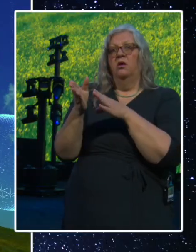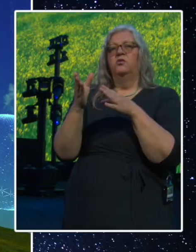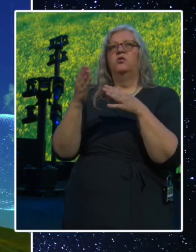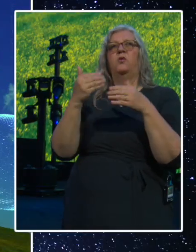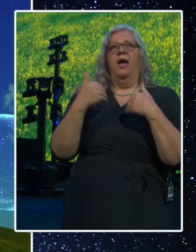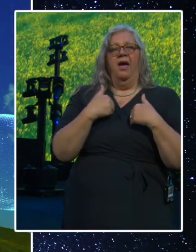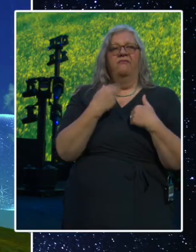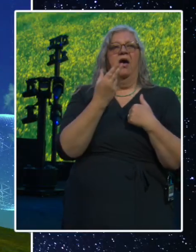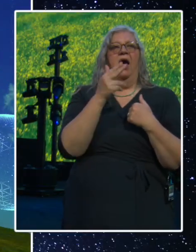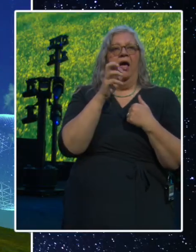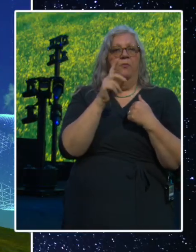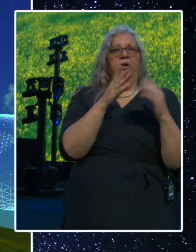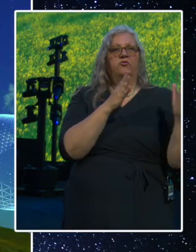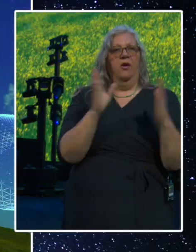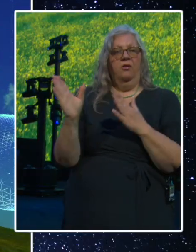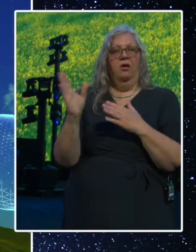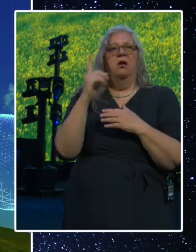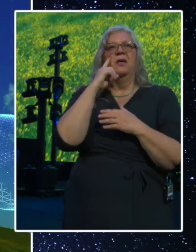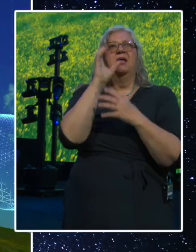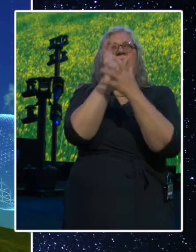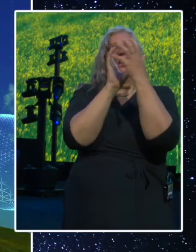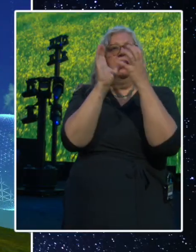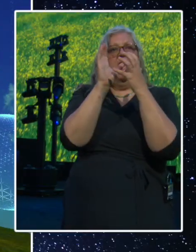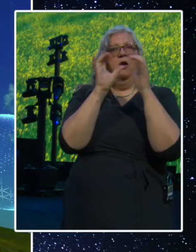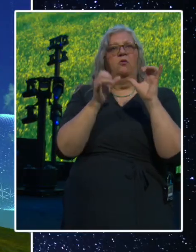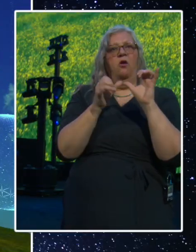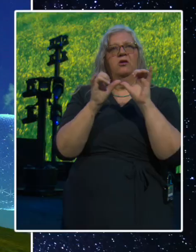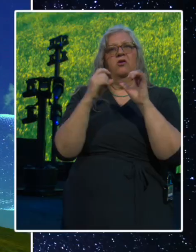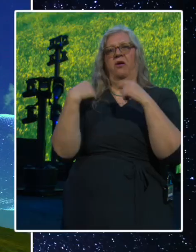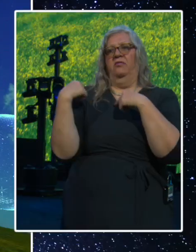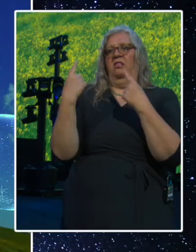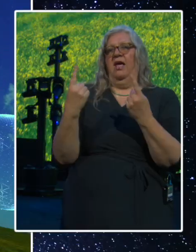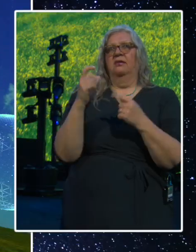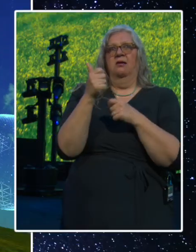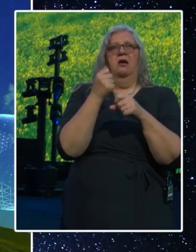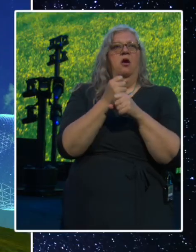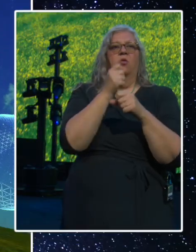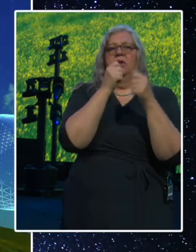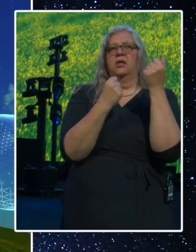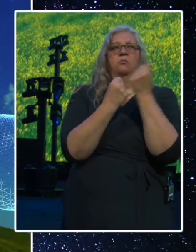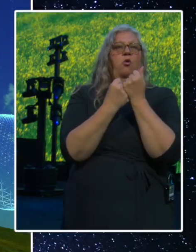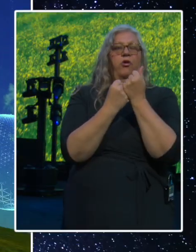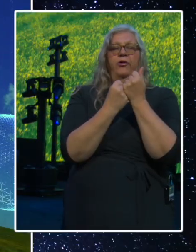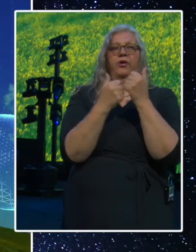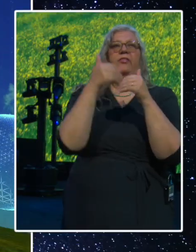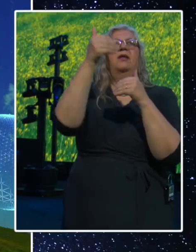because the cloud architecture of the last decade will not support you in the next.